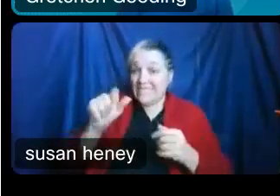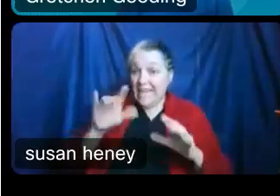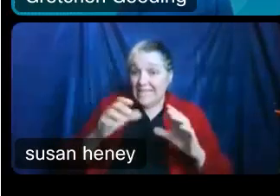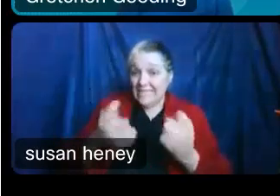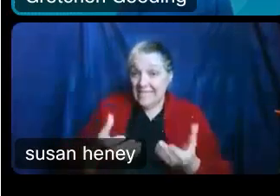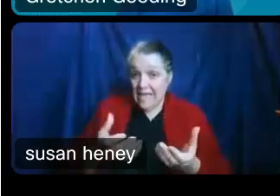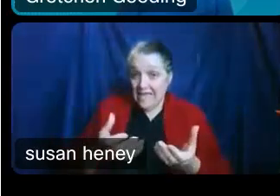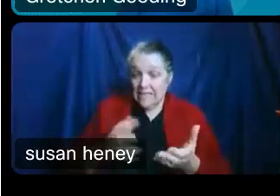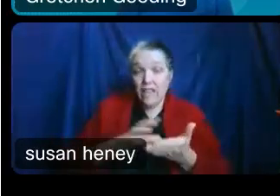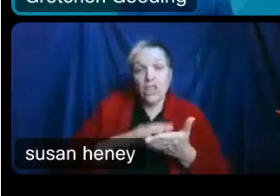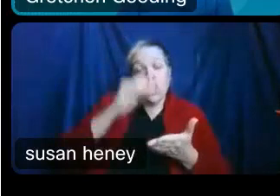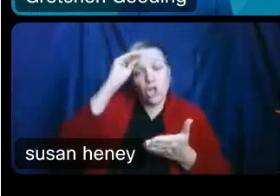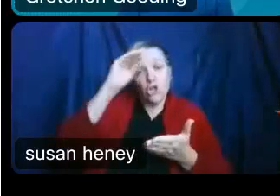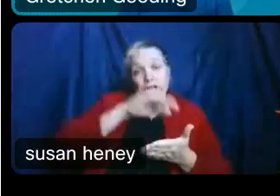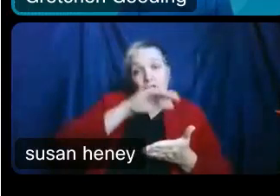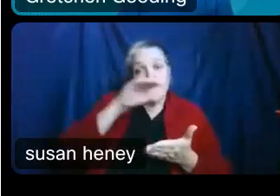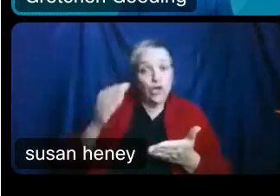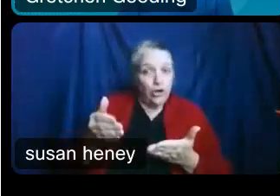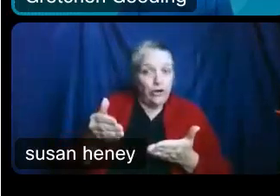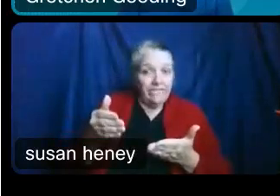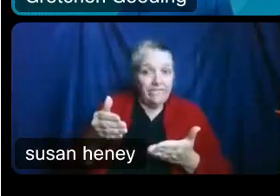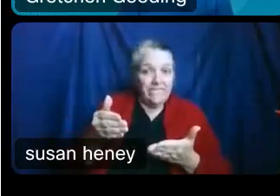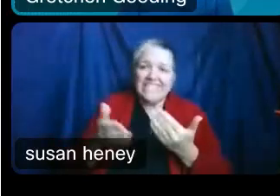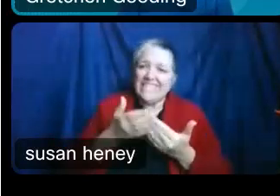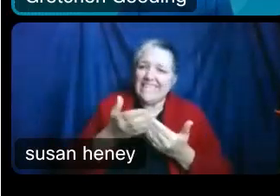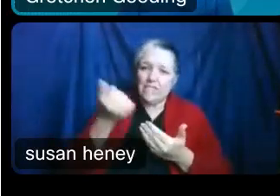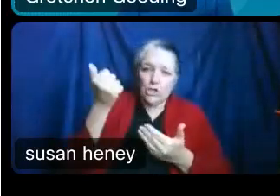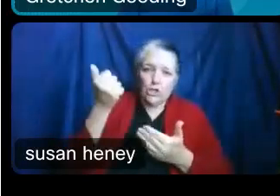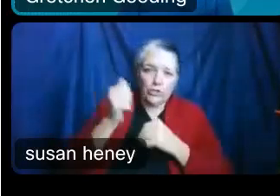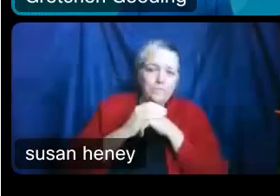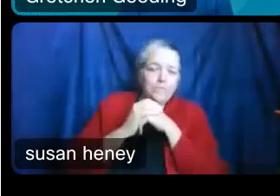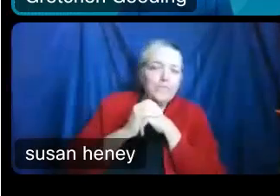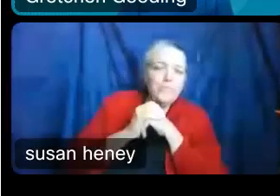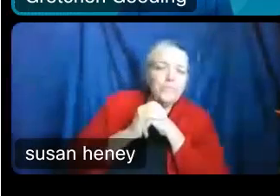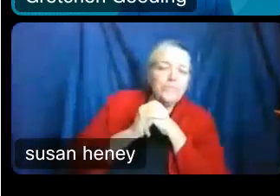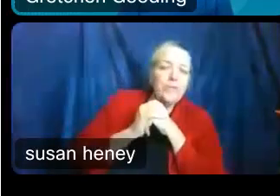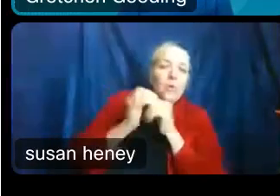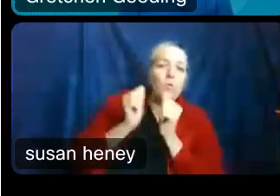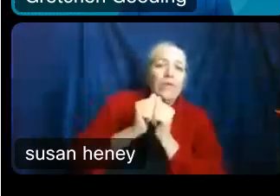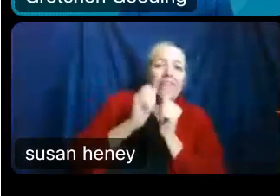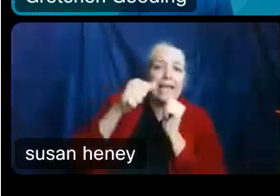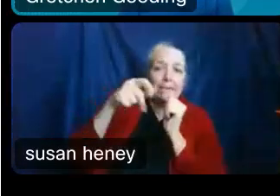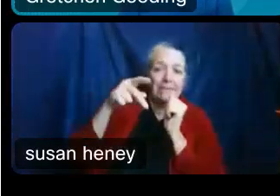for researchers and developers is much easier. With the API you can select any variables